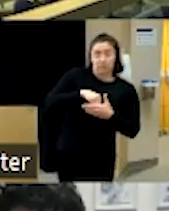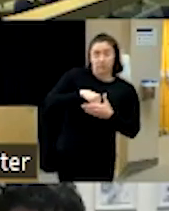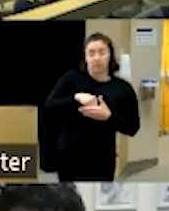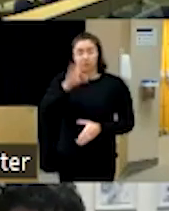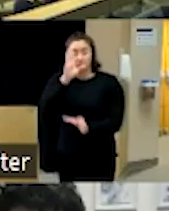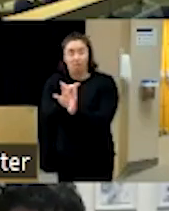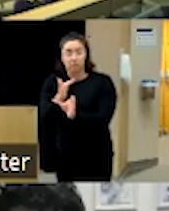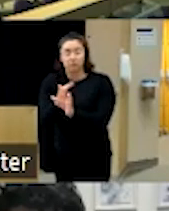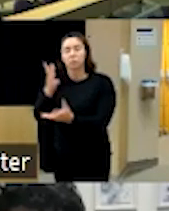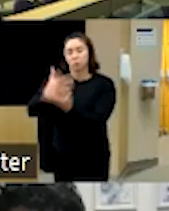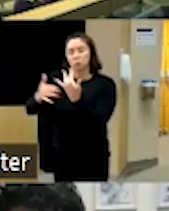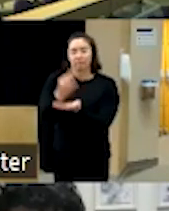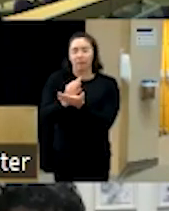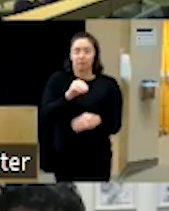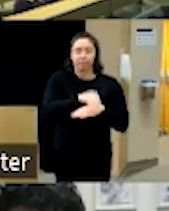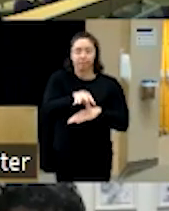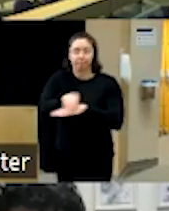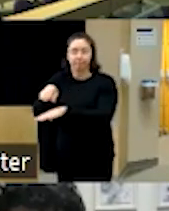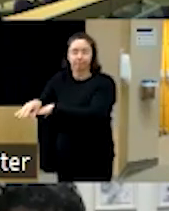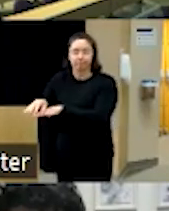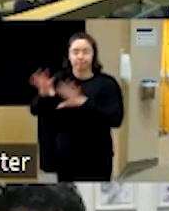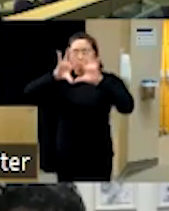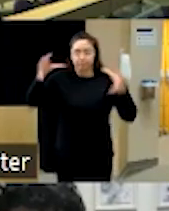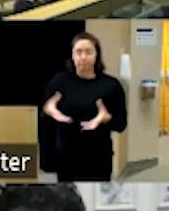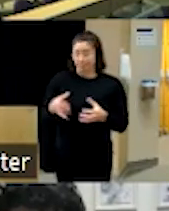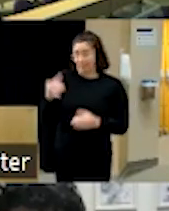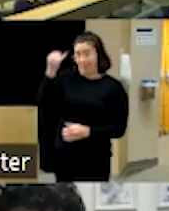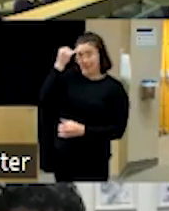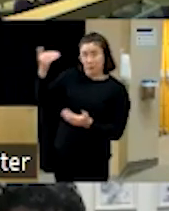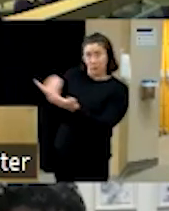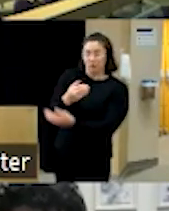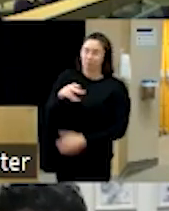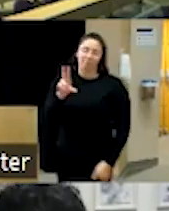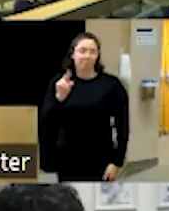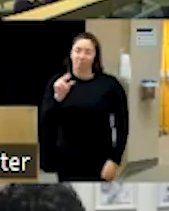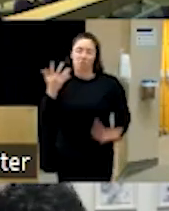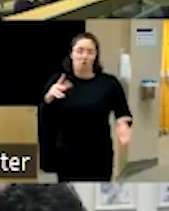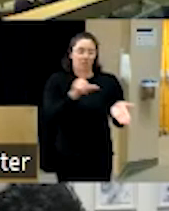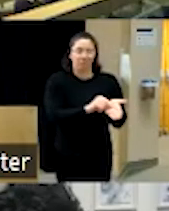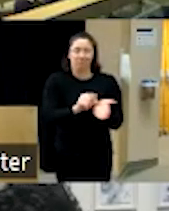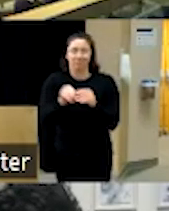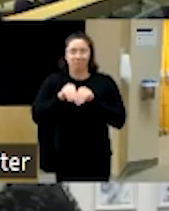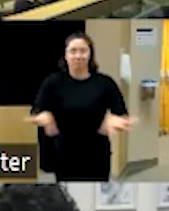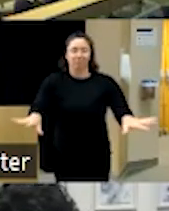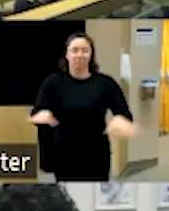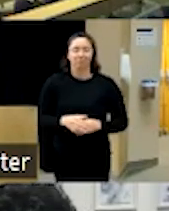and this idea is not completely new um this has been already postulated by Patrick wall who's one